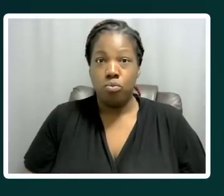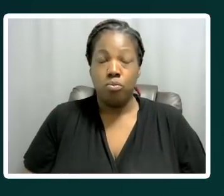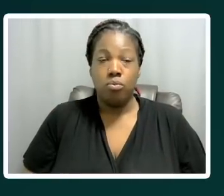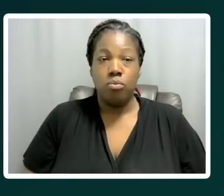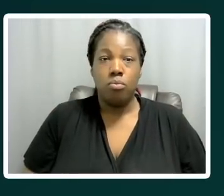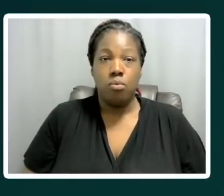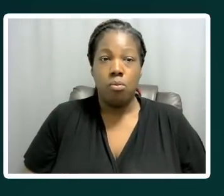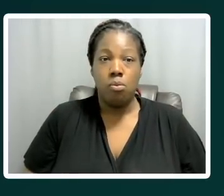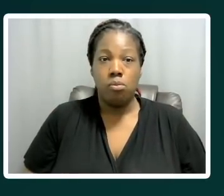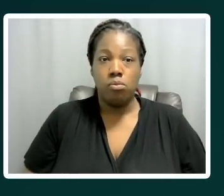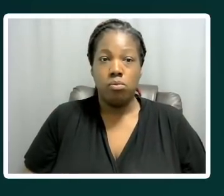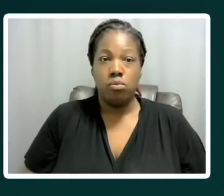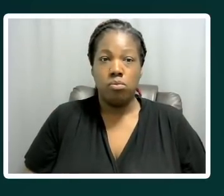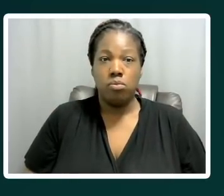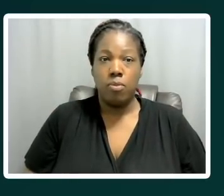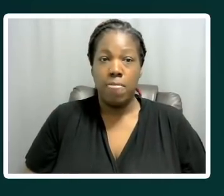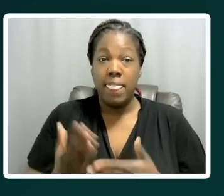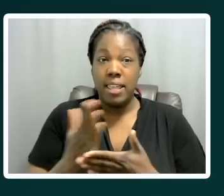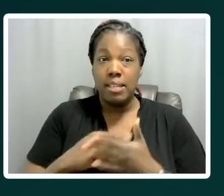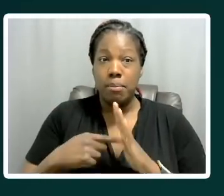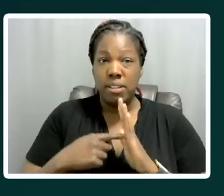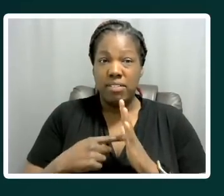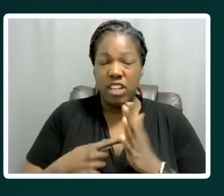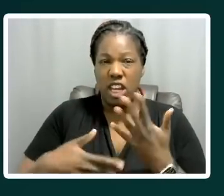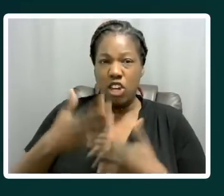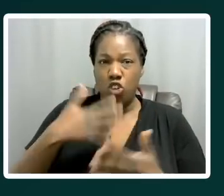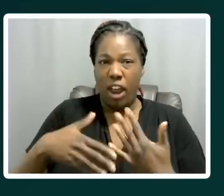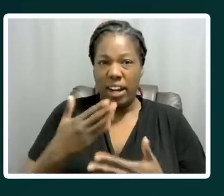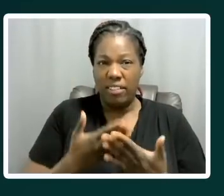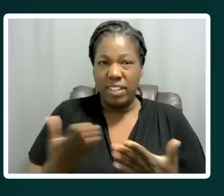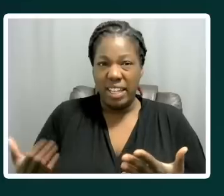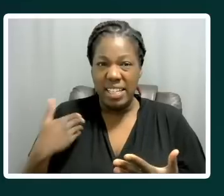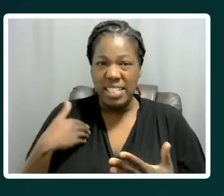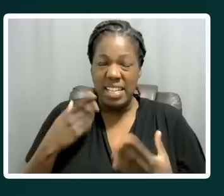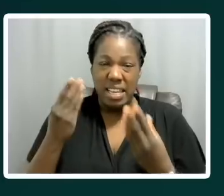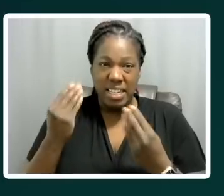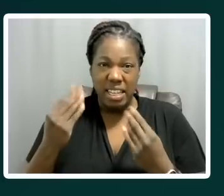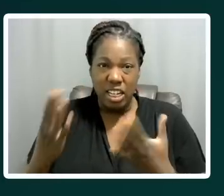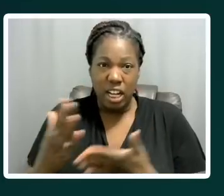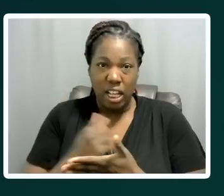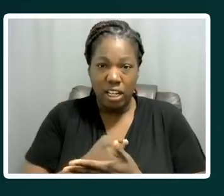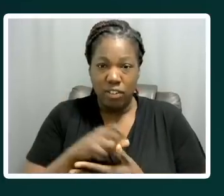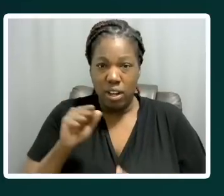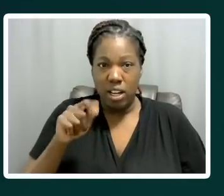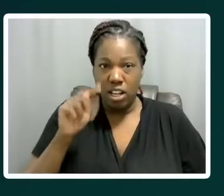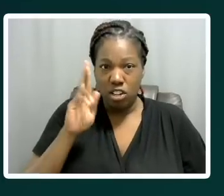Sofia Elian: Here are some examples of these interactives that feature data collected from Stry, characters inspired by animals at the